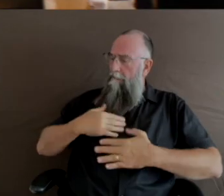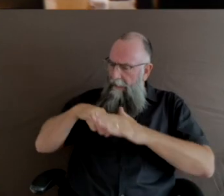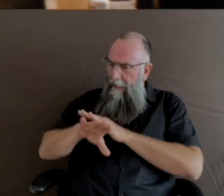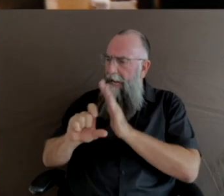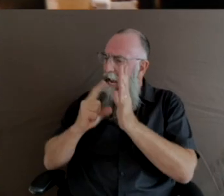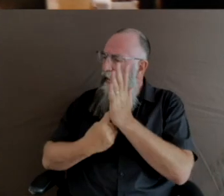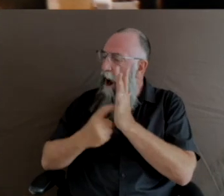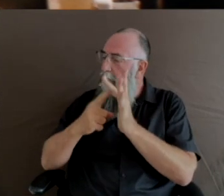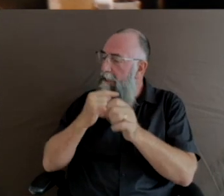You're in this photo.